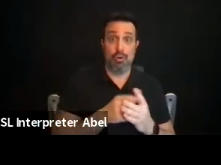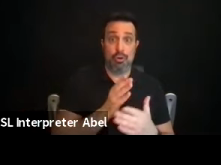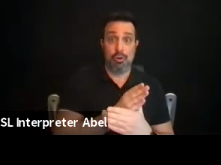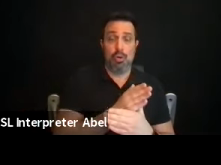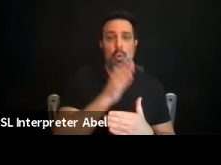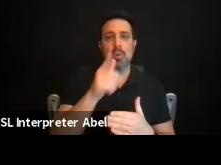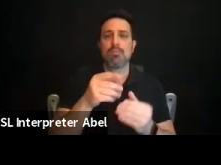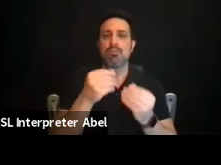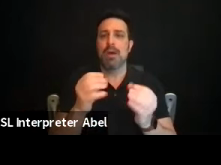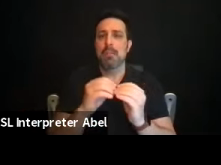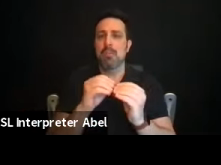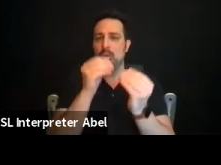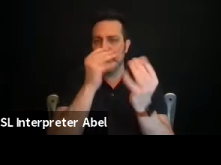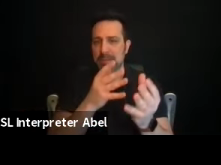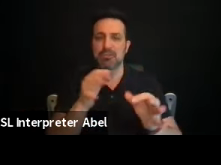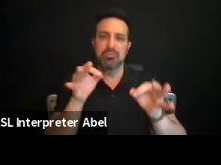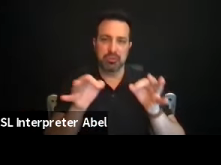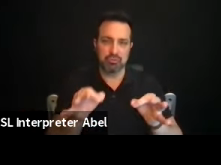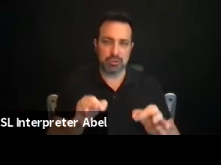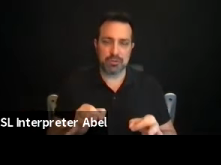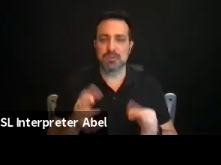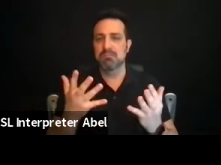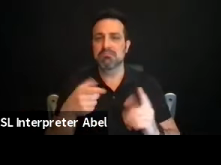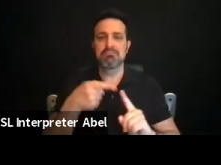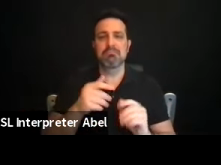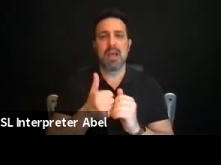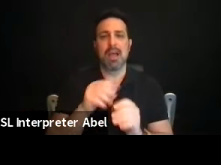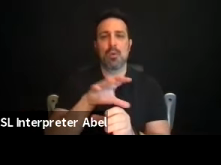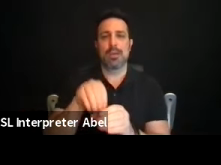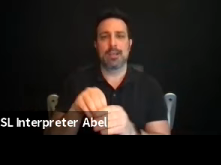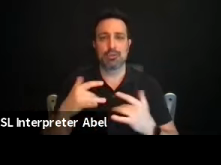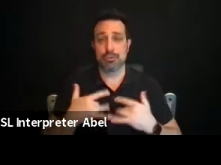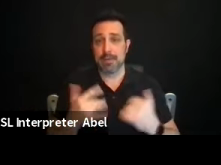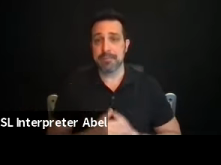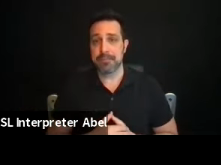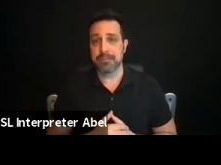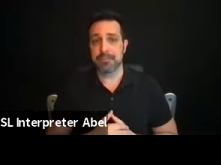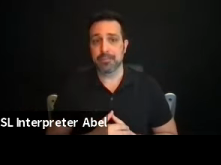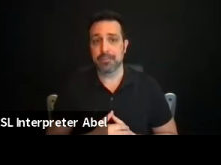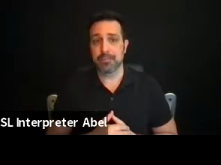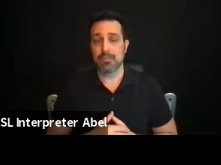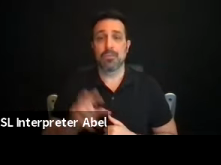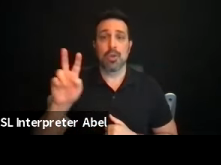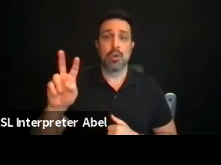you meet with them. At 2:00 p.m. we have organize and action alert and e-mail blasts. You'll